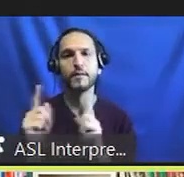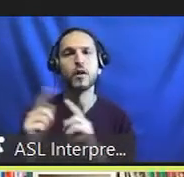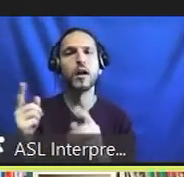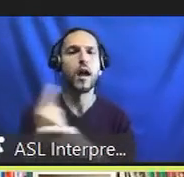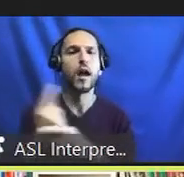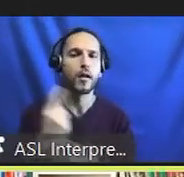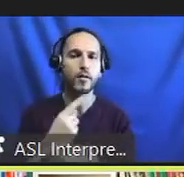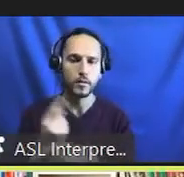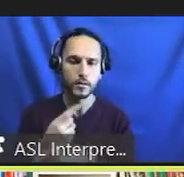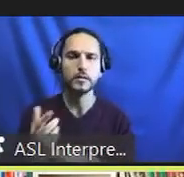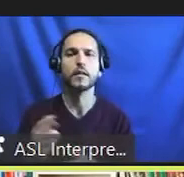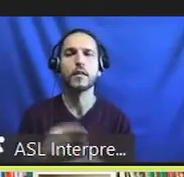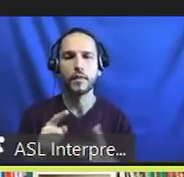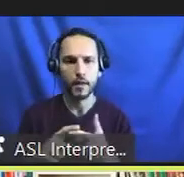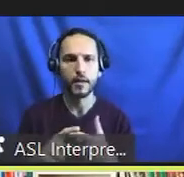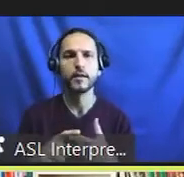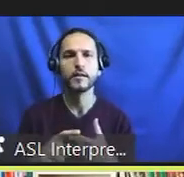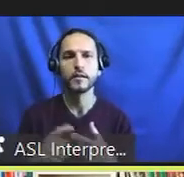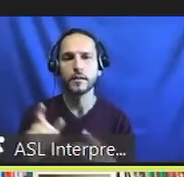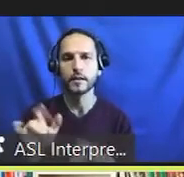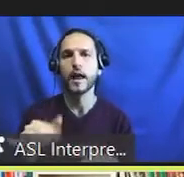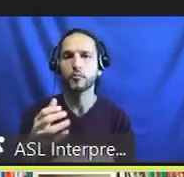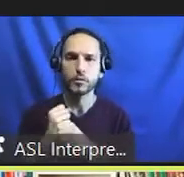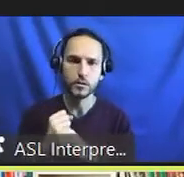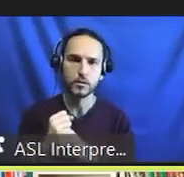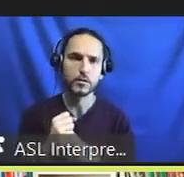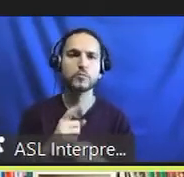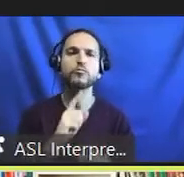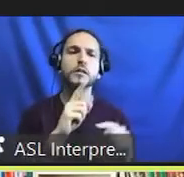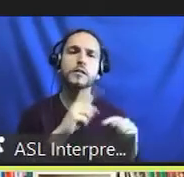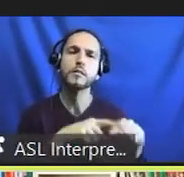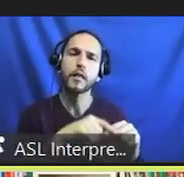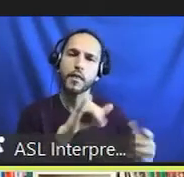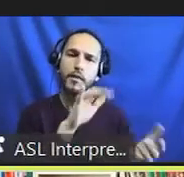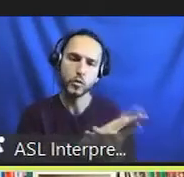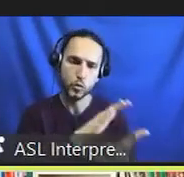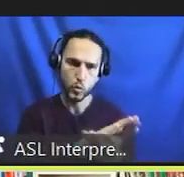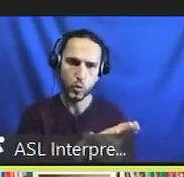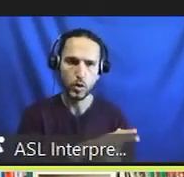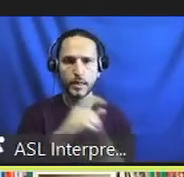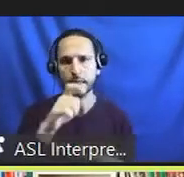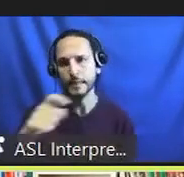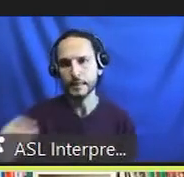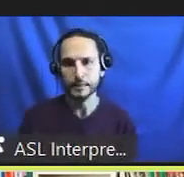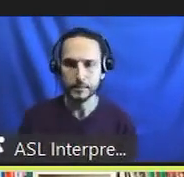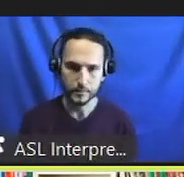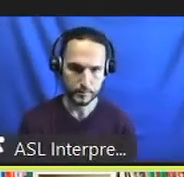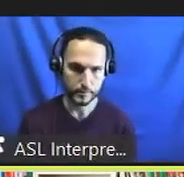and turnaround time available. It really depends on what a given school or a student needs.